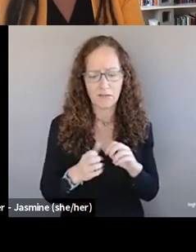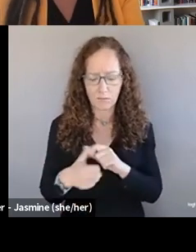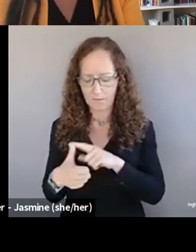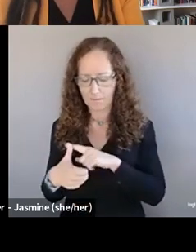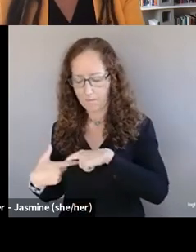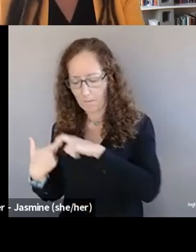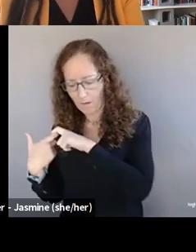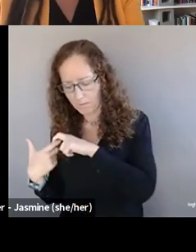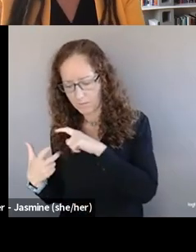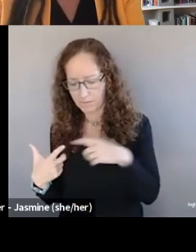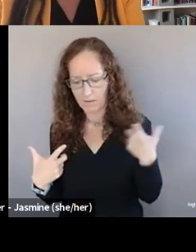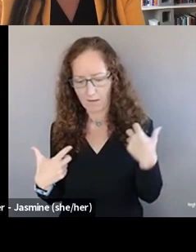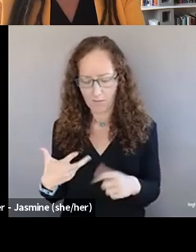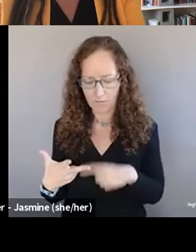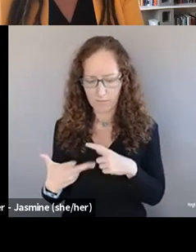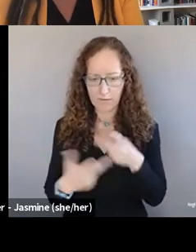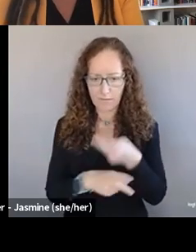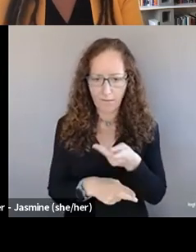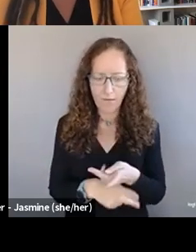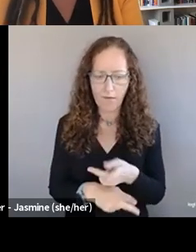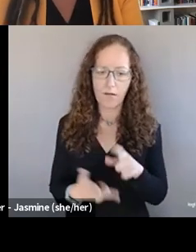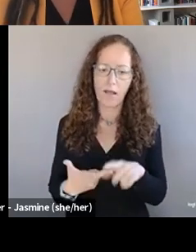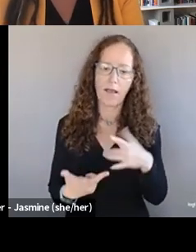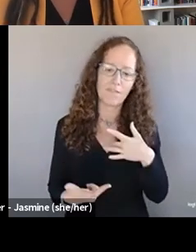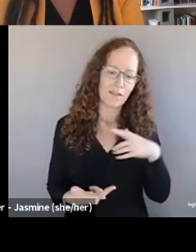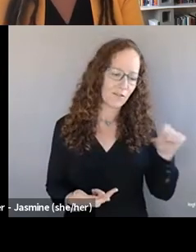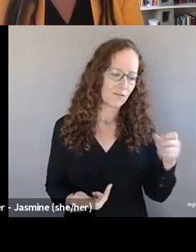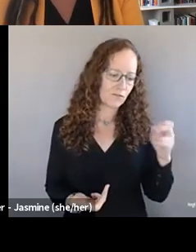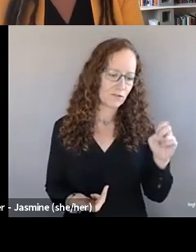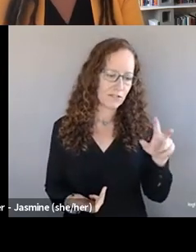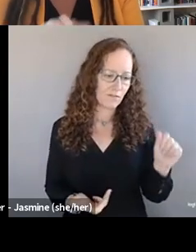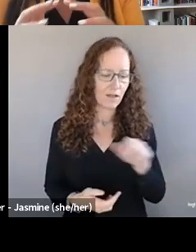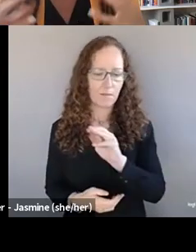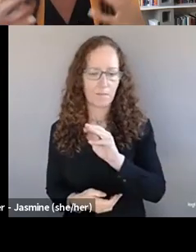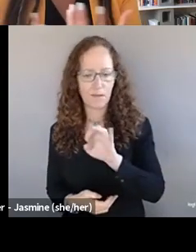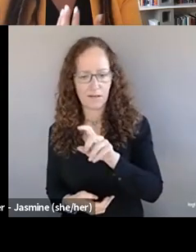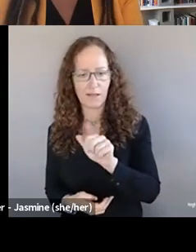Medina and Shiva also do that so beautifully as well so maybe if we can close on those pieces of